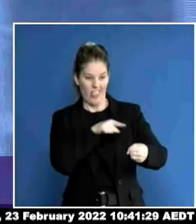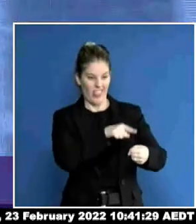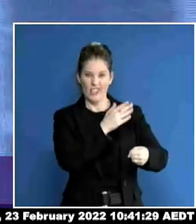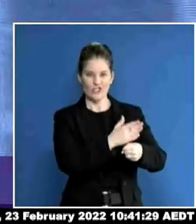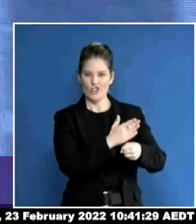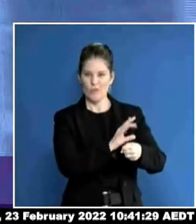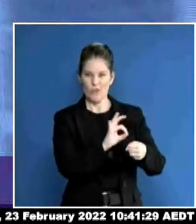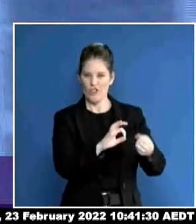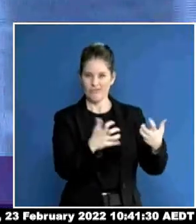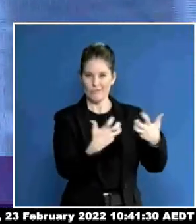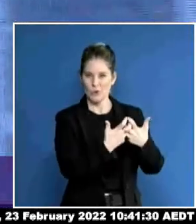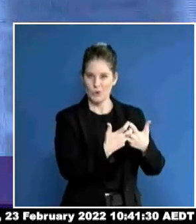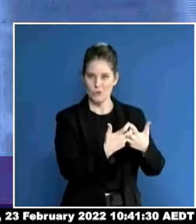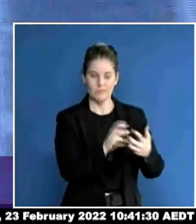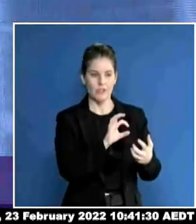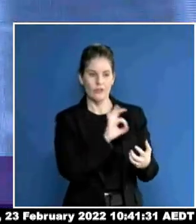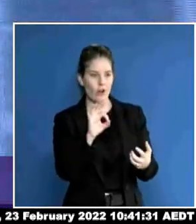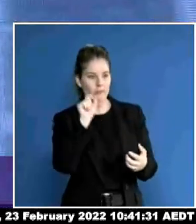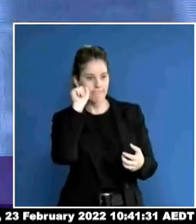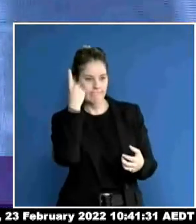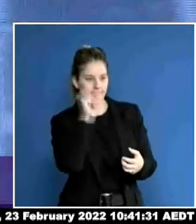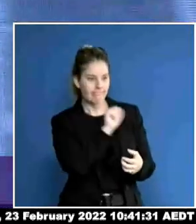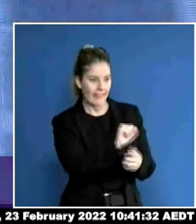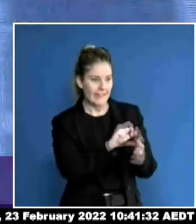actually make their disabilities and health conditions worse.